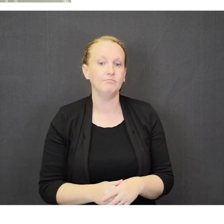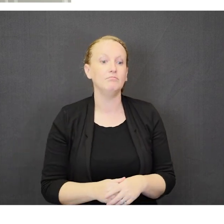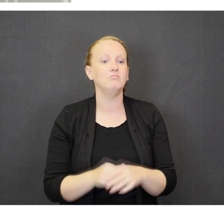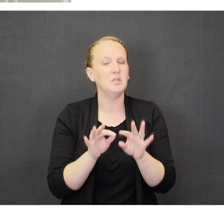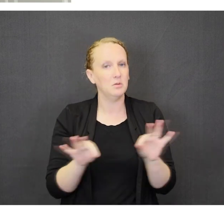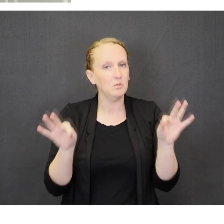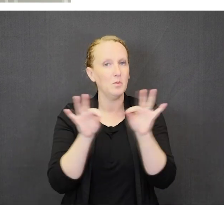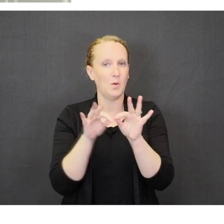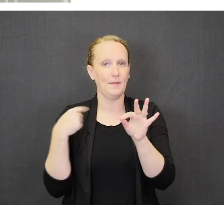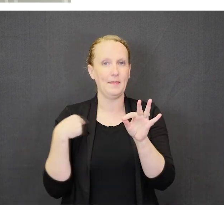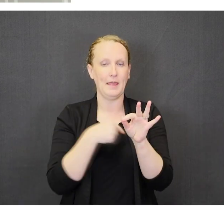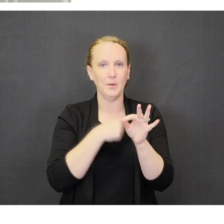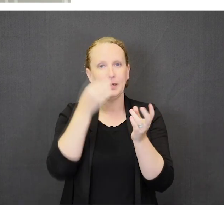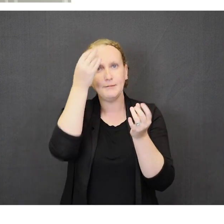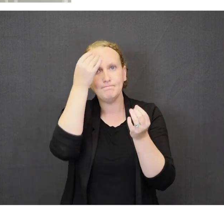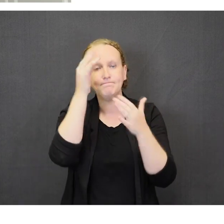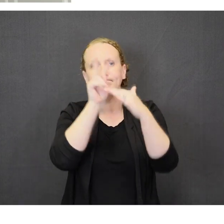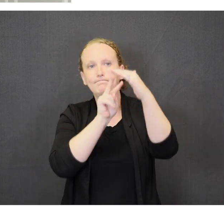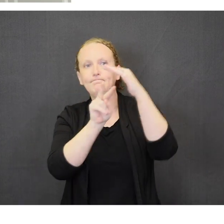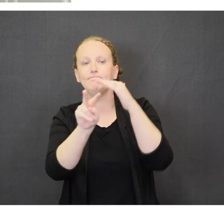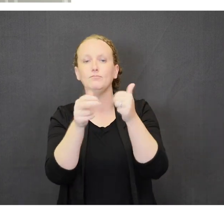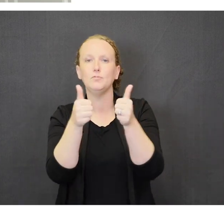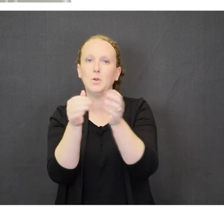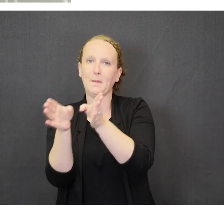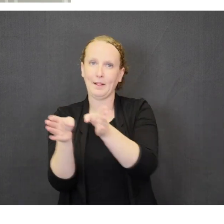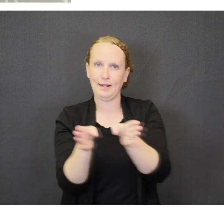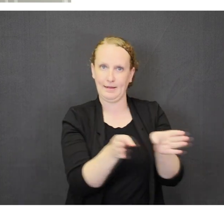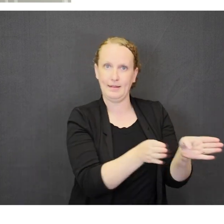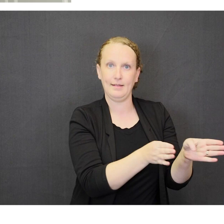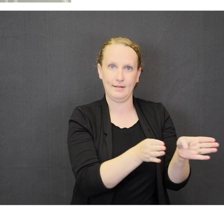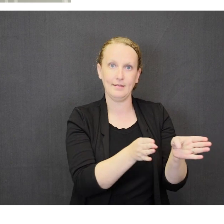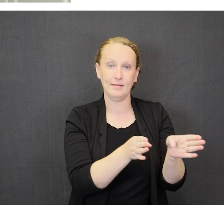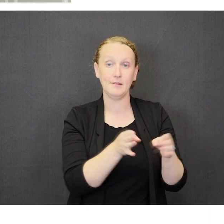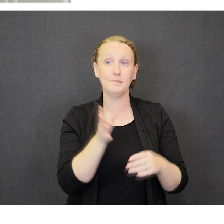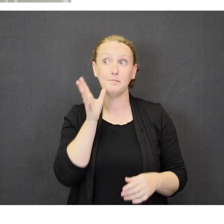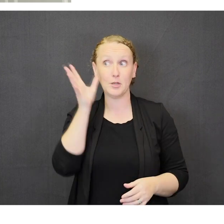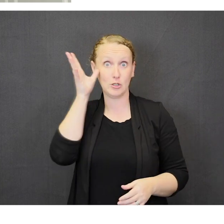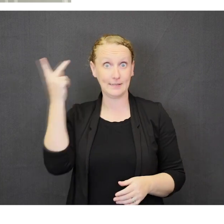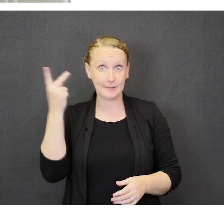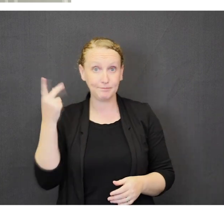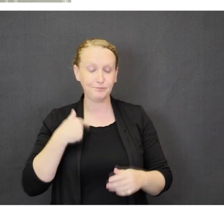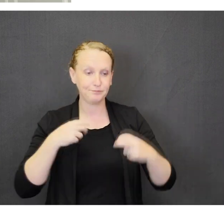can do is just make plans talk to your children about all right so if we're